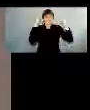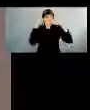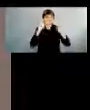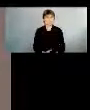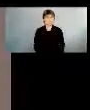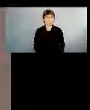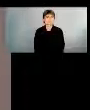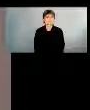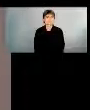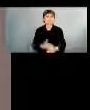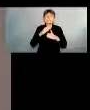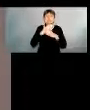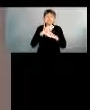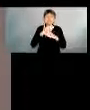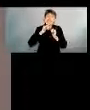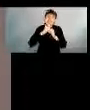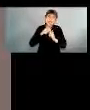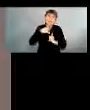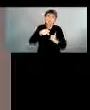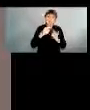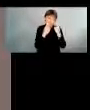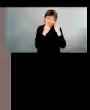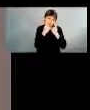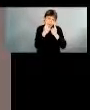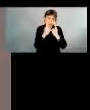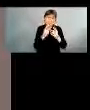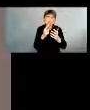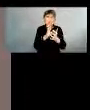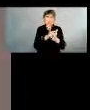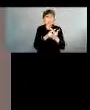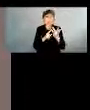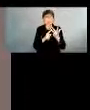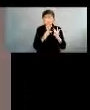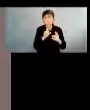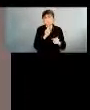Share how you are considering these realities and risks in your project plan and include